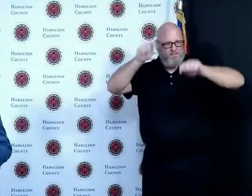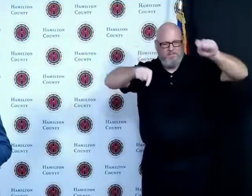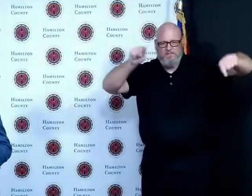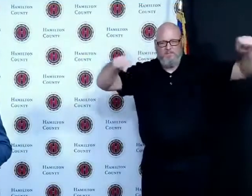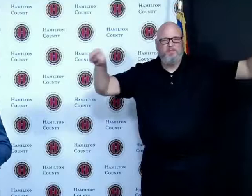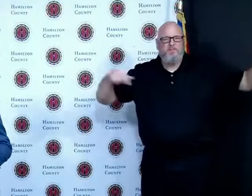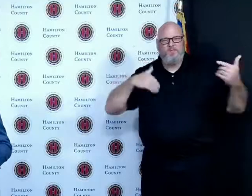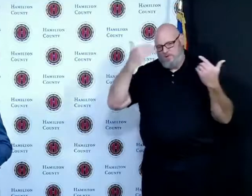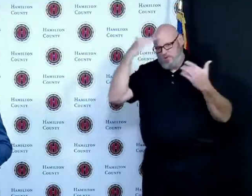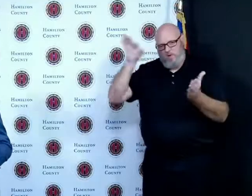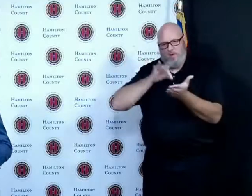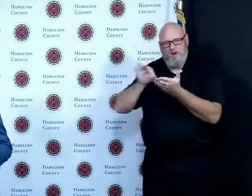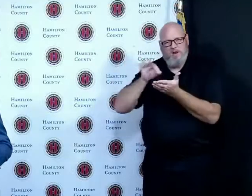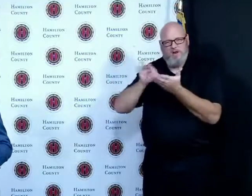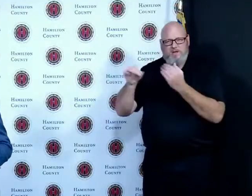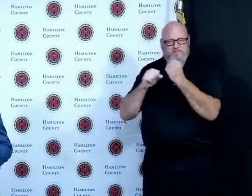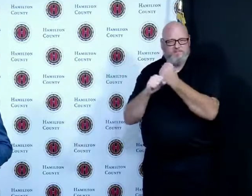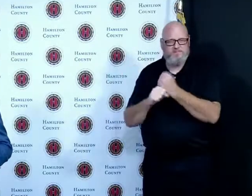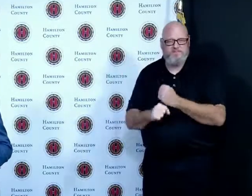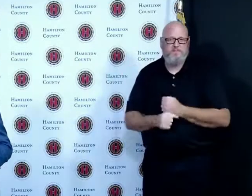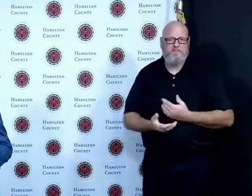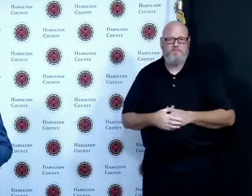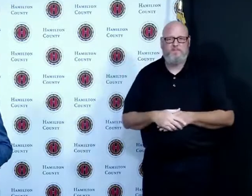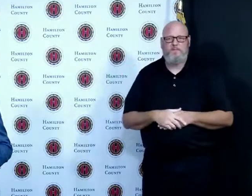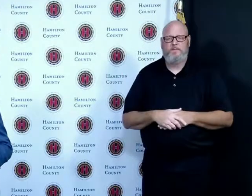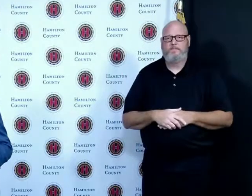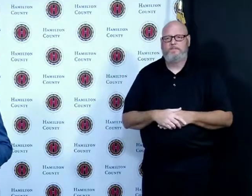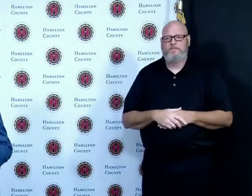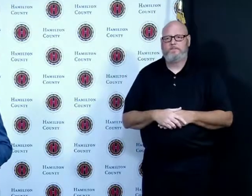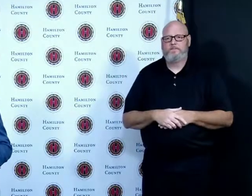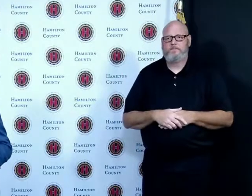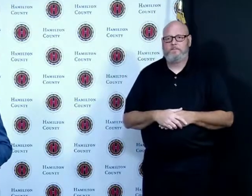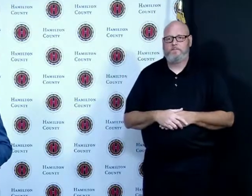John next up we have David Winter with Local 12 and he has questions for Commissioner Driehaus